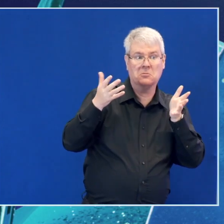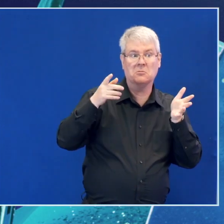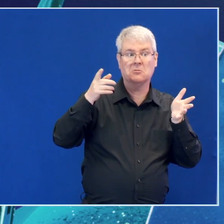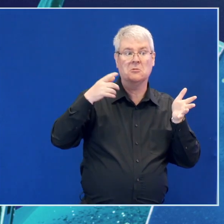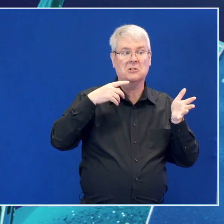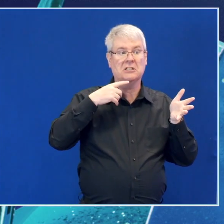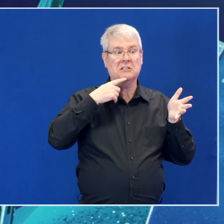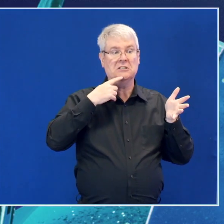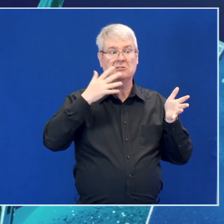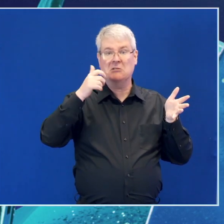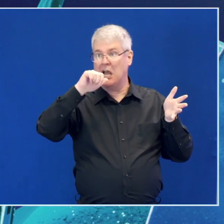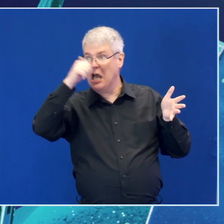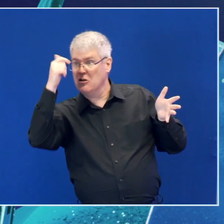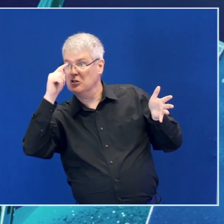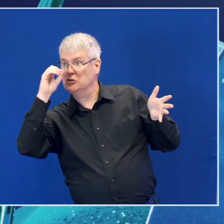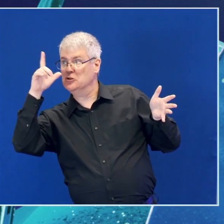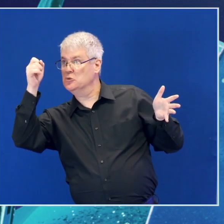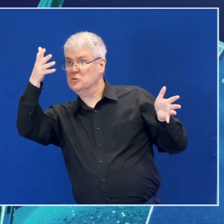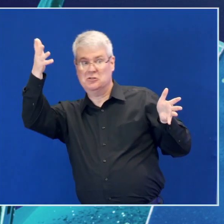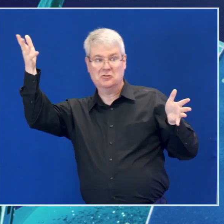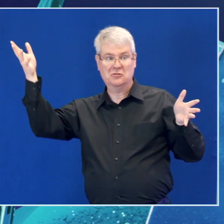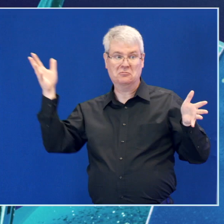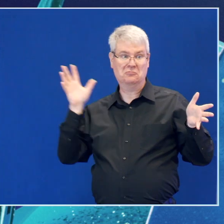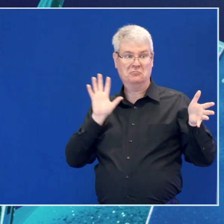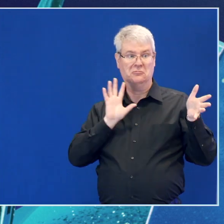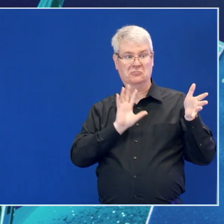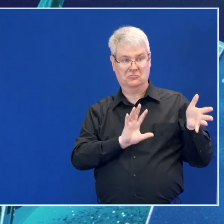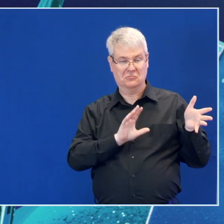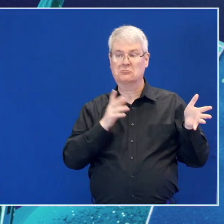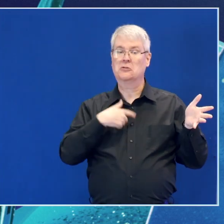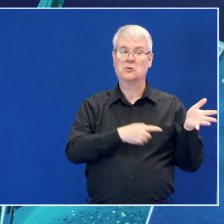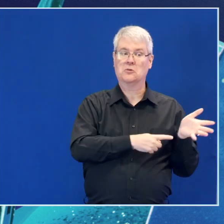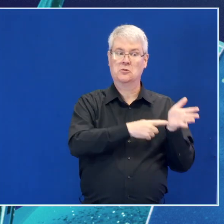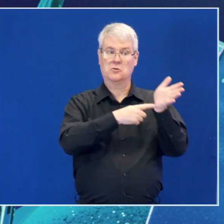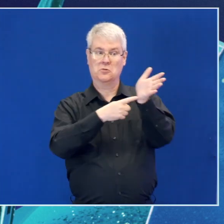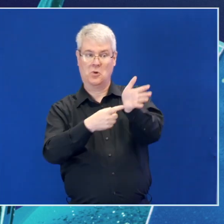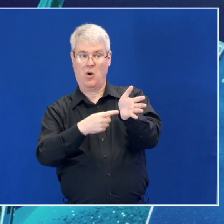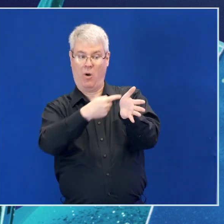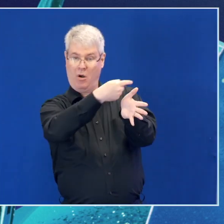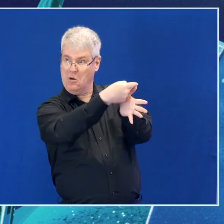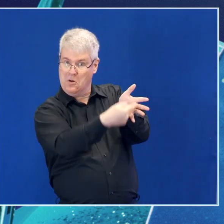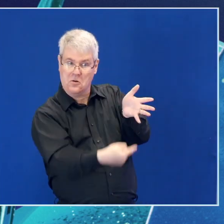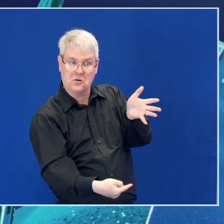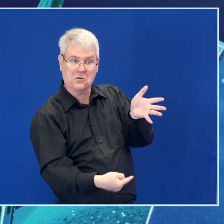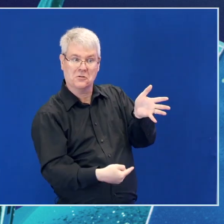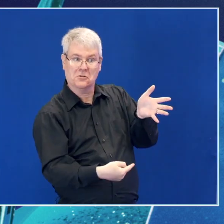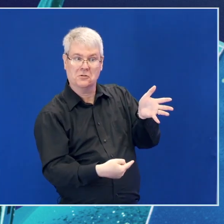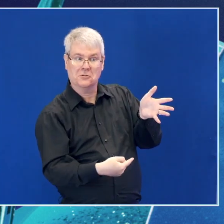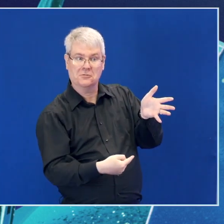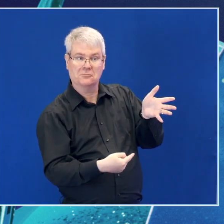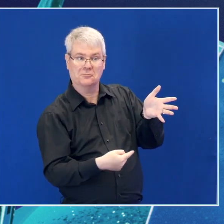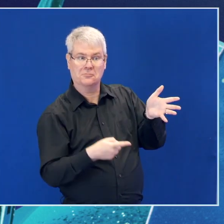So instead of us presenting them to our neurodivergent employees,